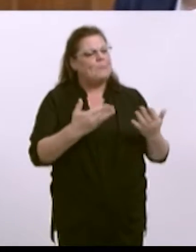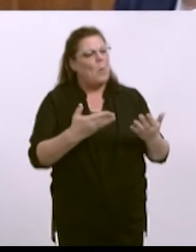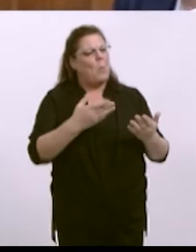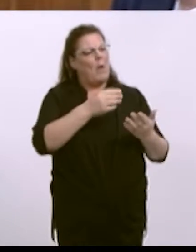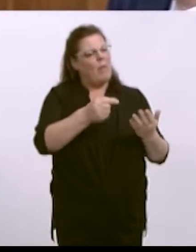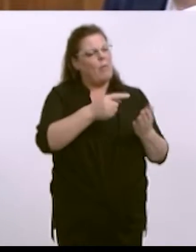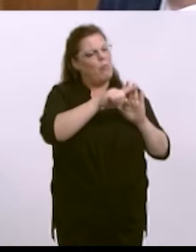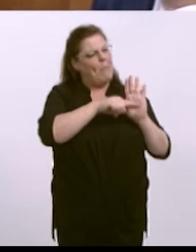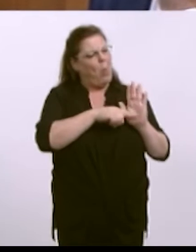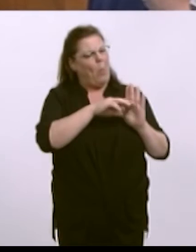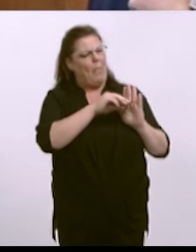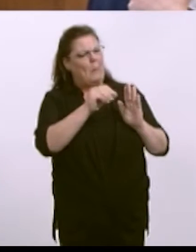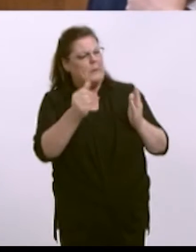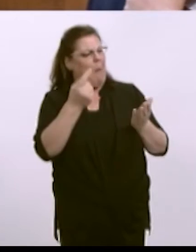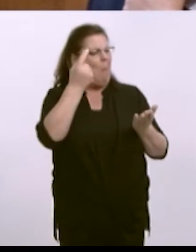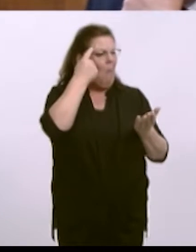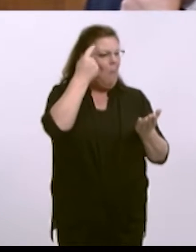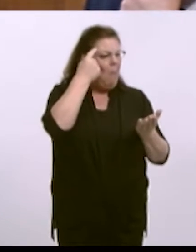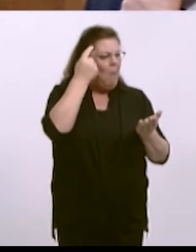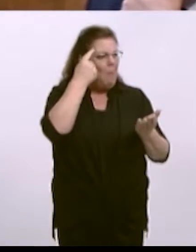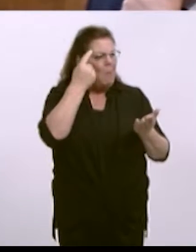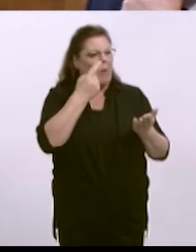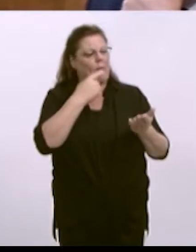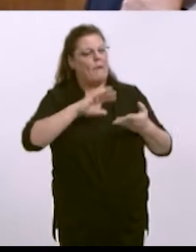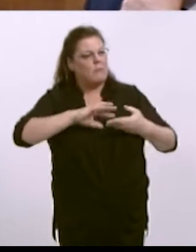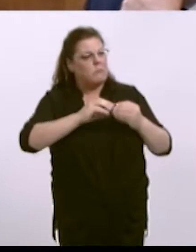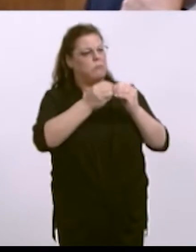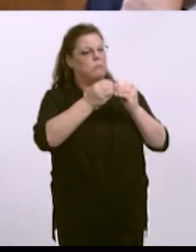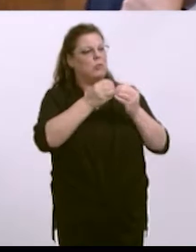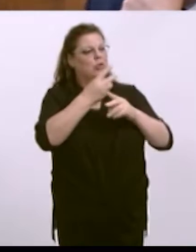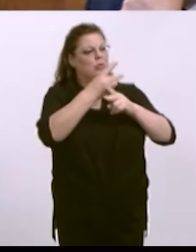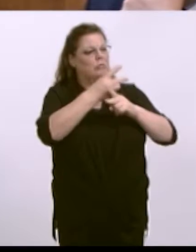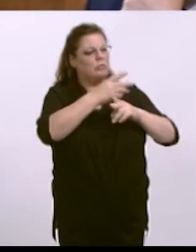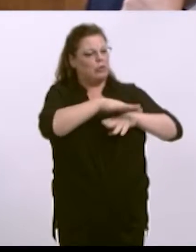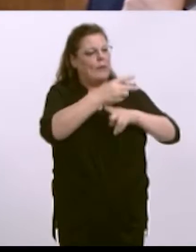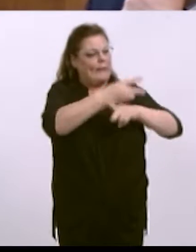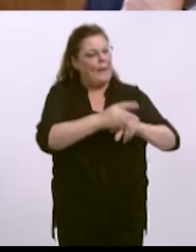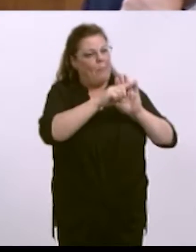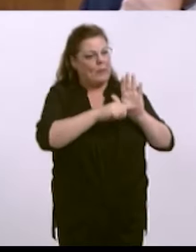the childcare policy, but the figures that we came out with were based on providing childcare